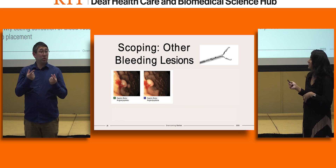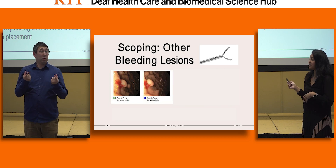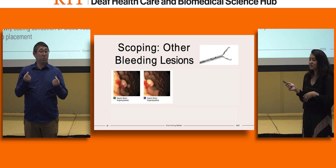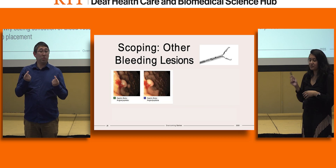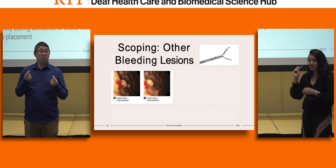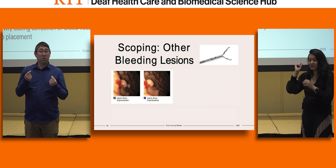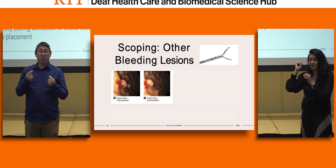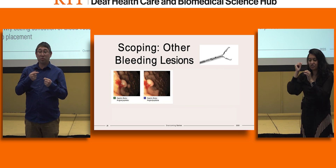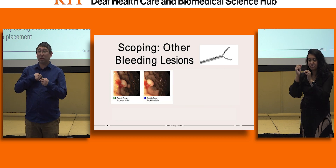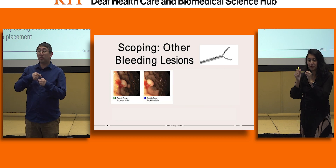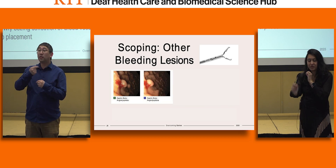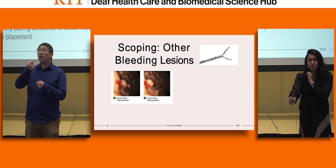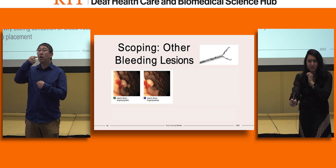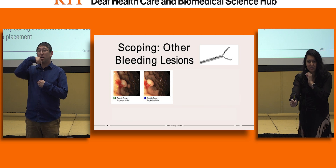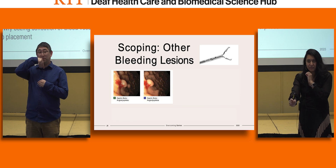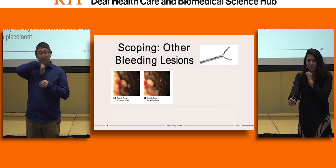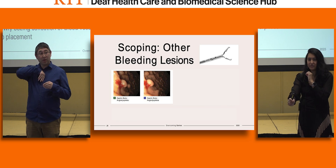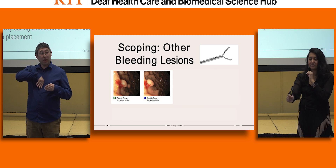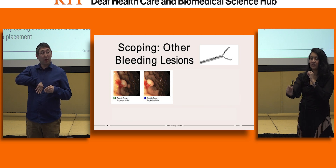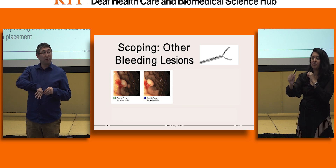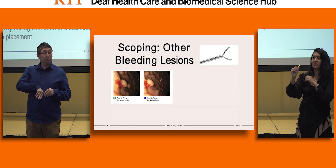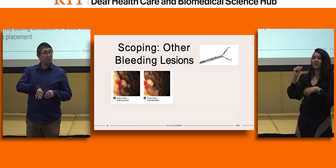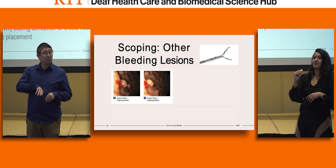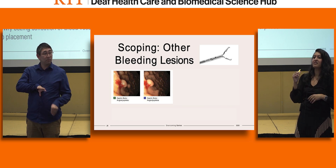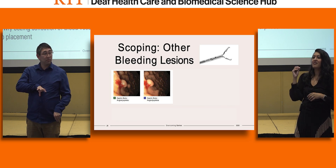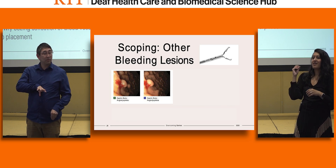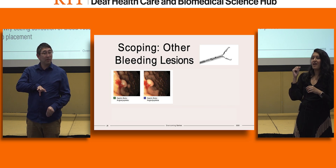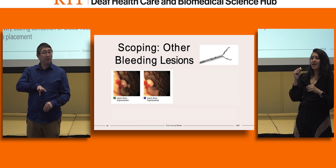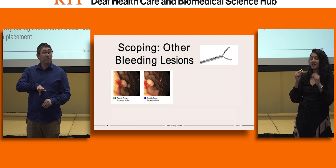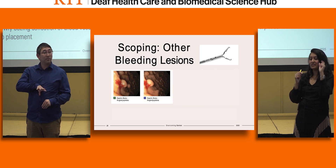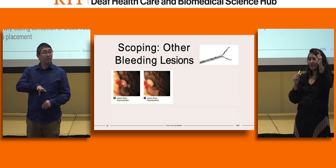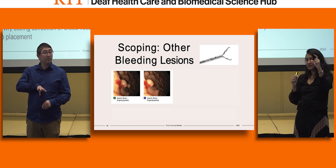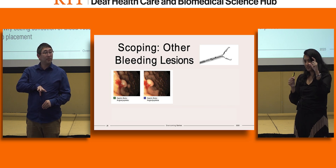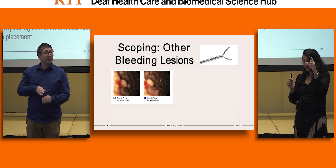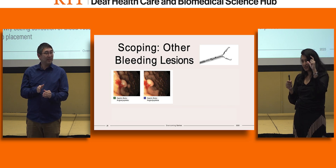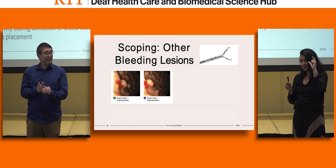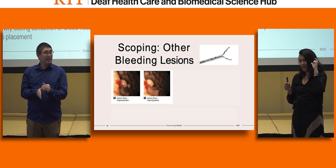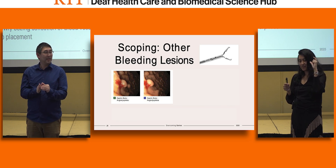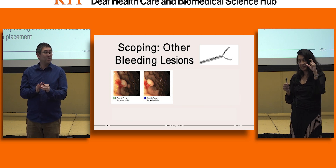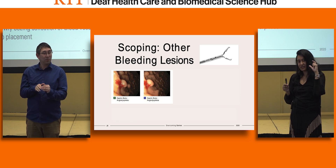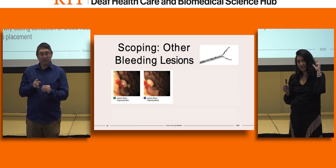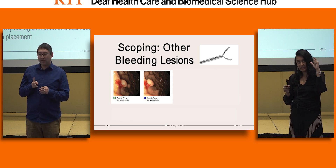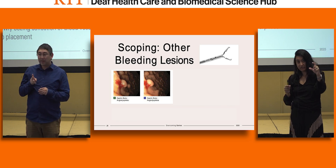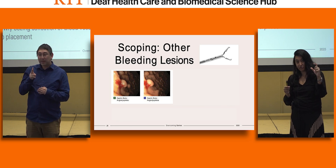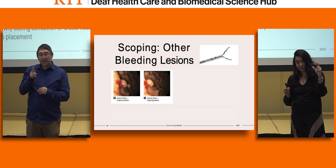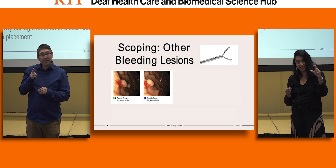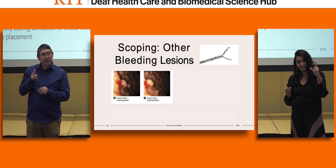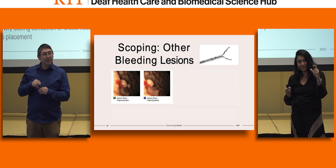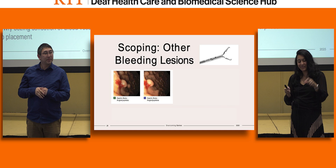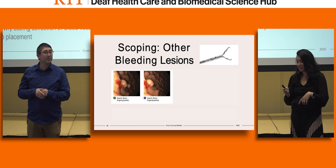is we can actually put a probe through the scope again, and at the end of it, we have a little laser beam.